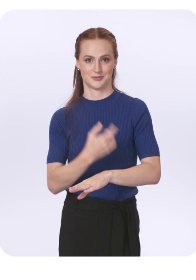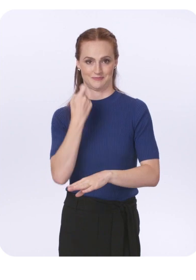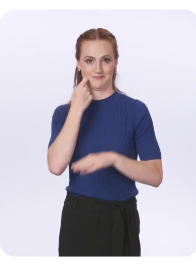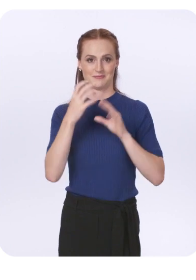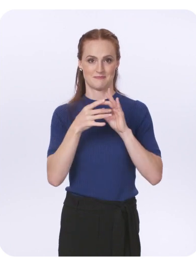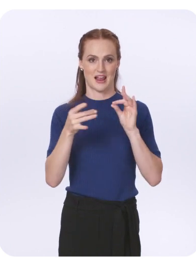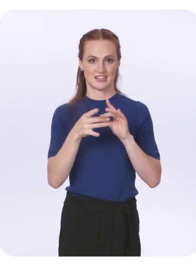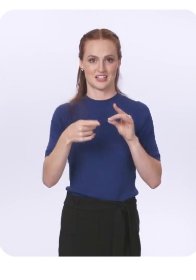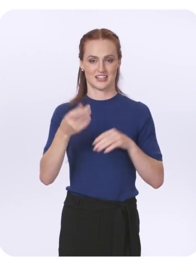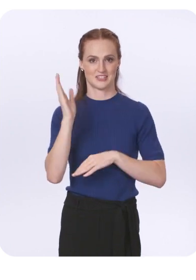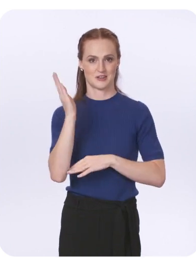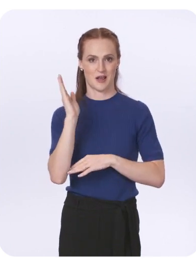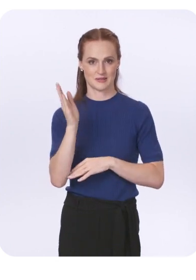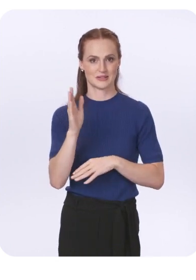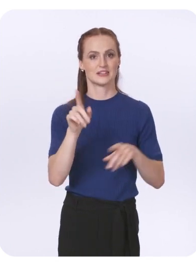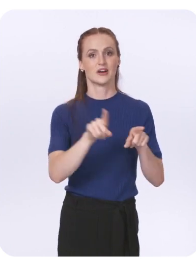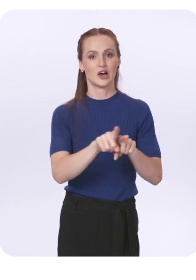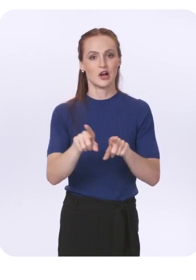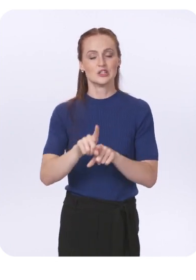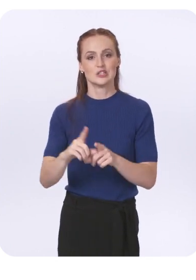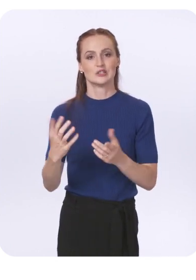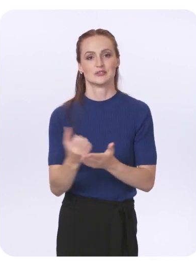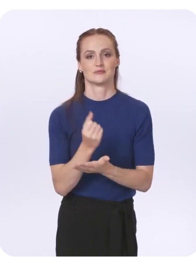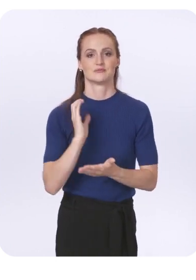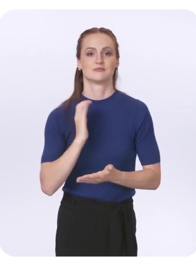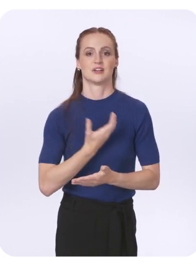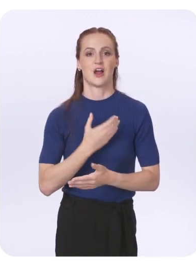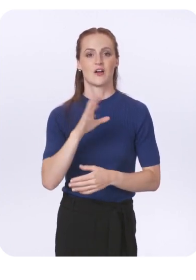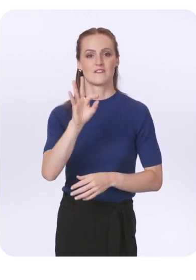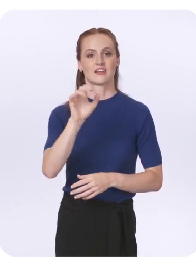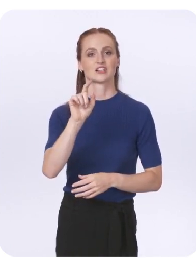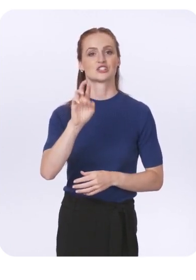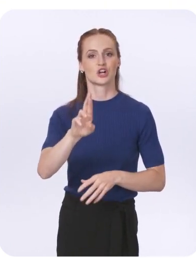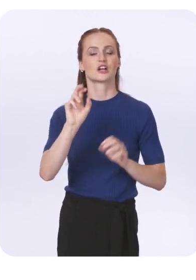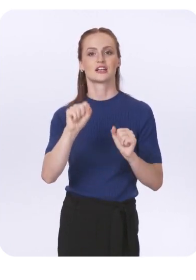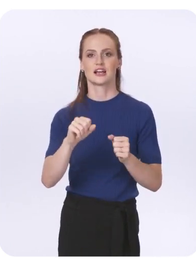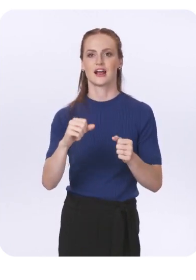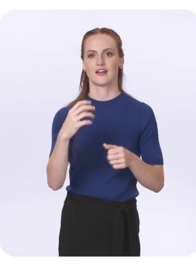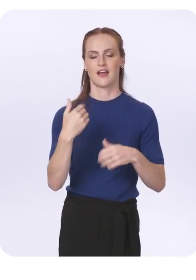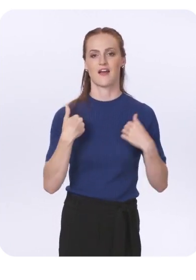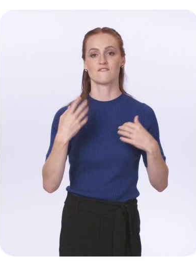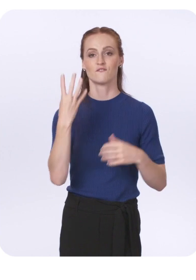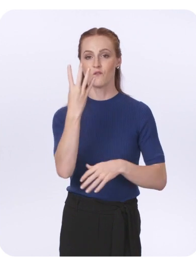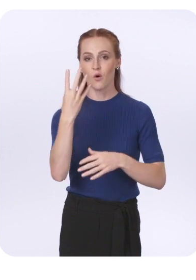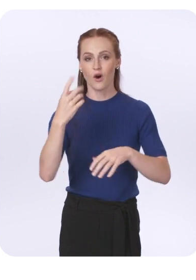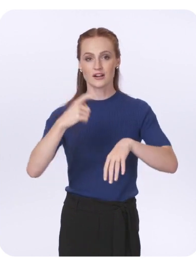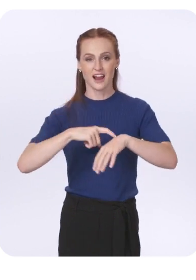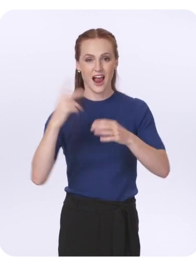And most notably, they enabled our dynamic resolution feature to render four times the number of pixels